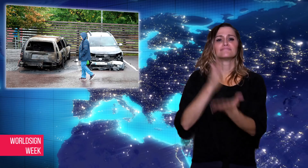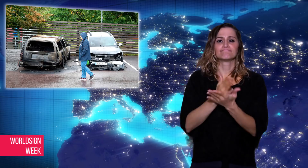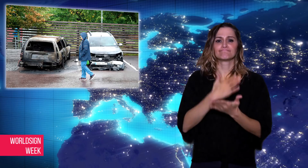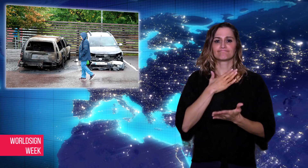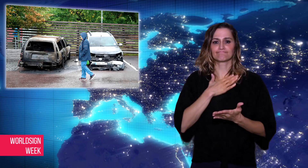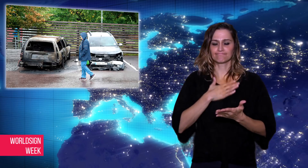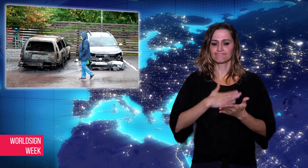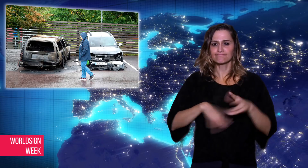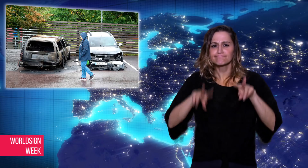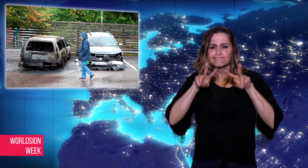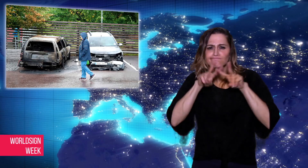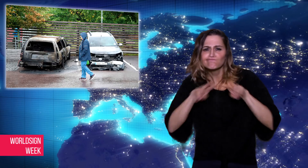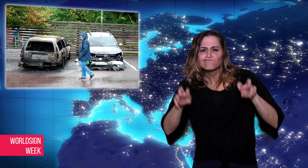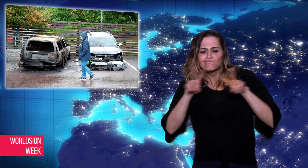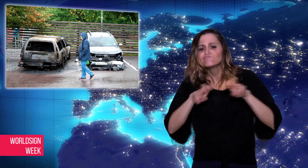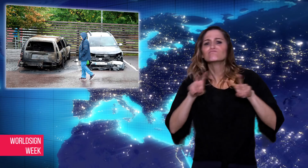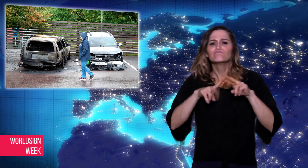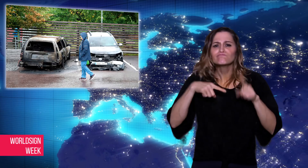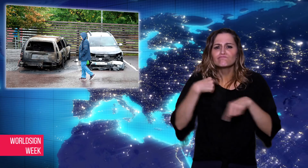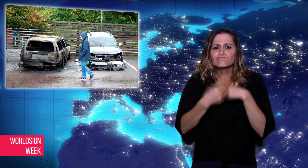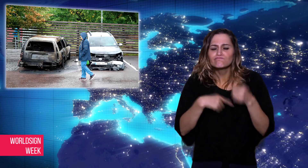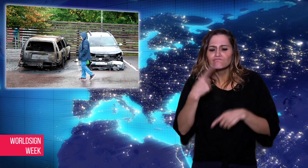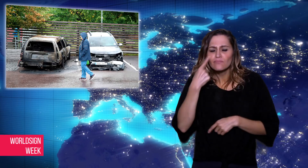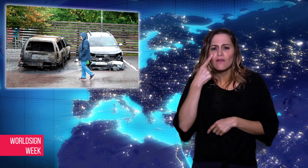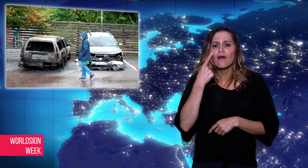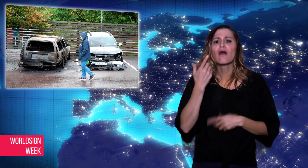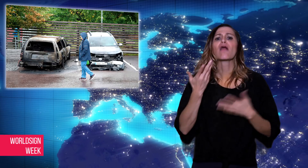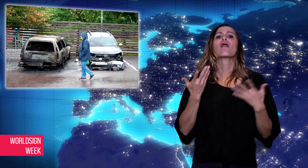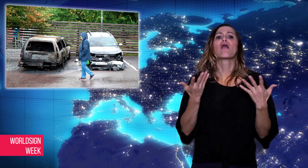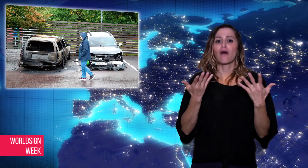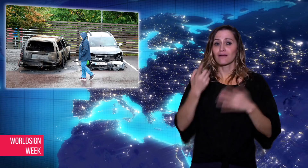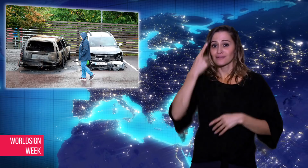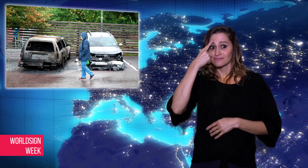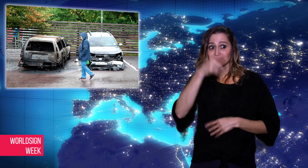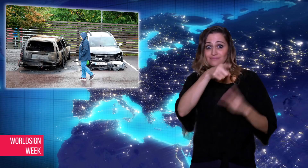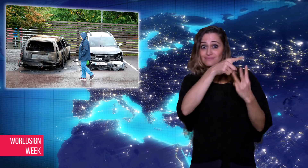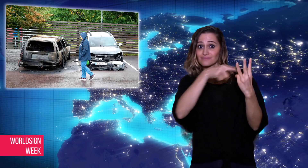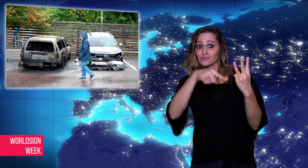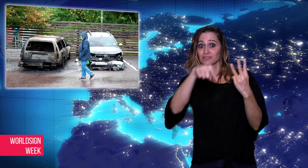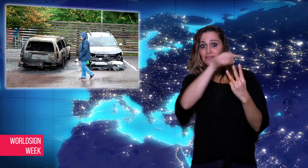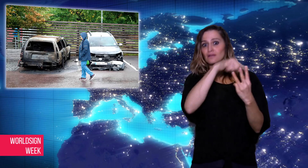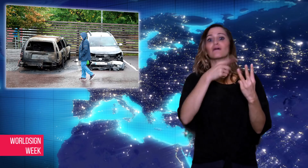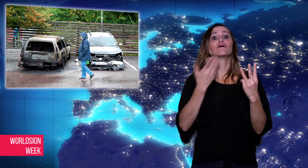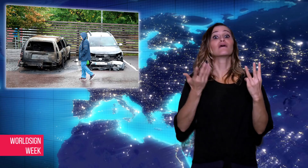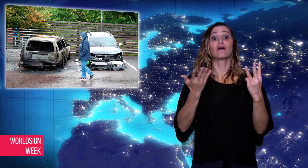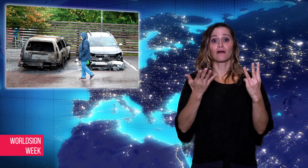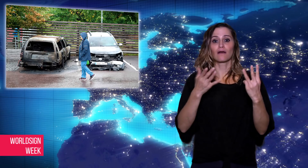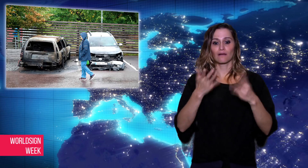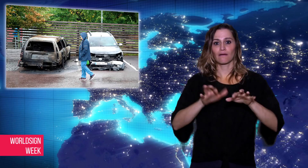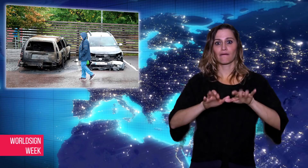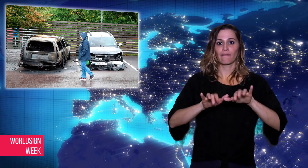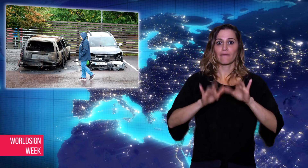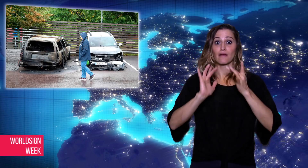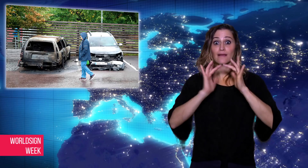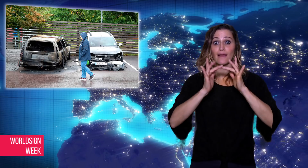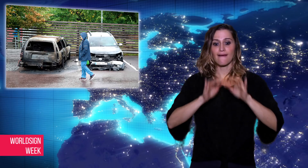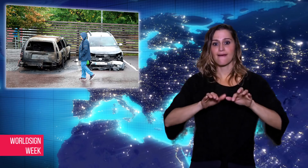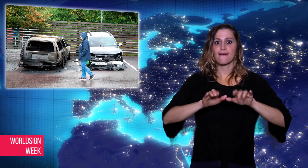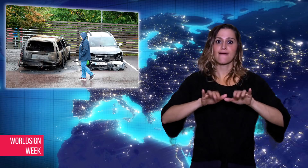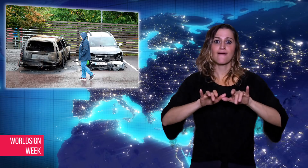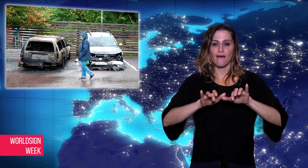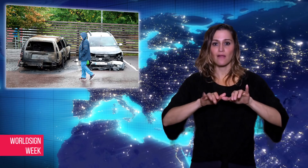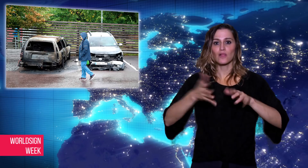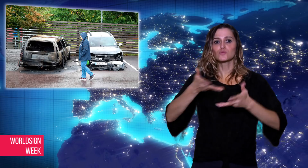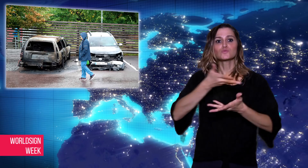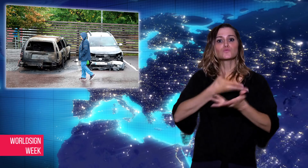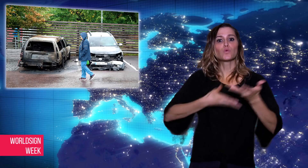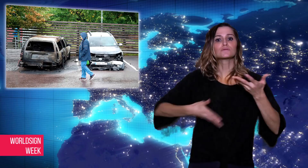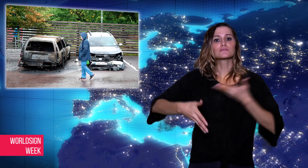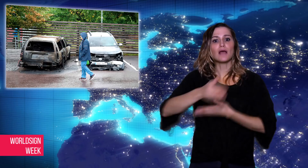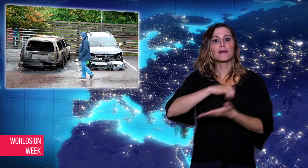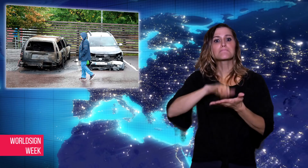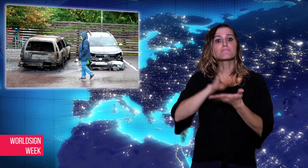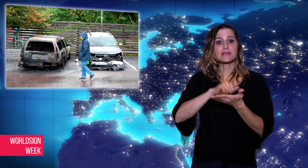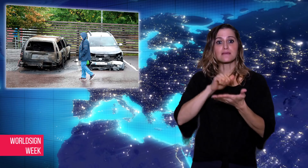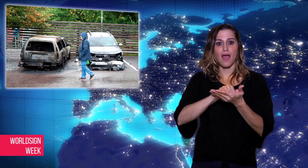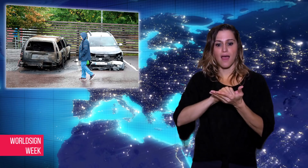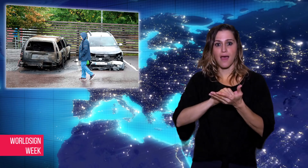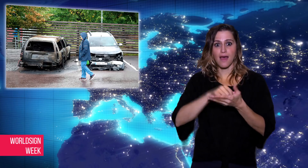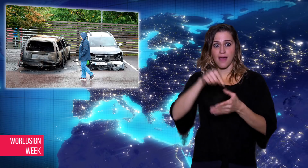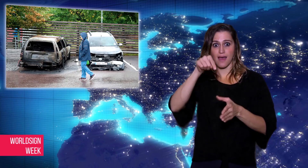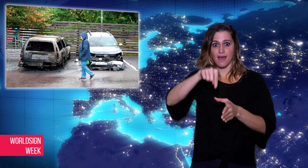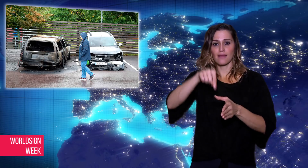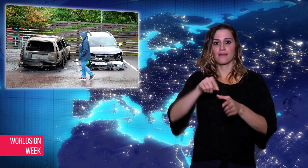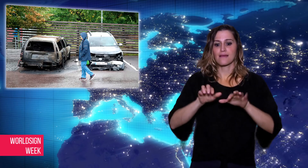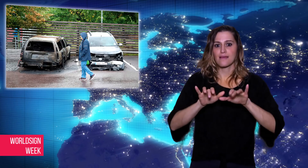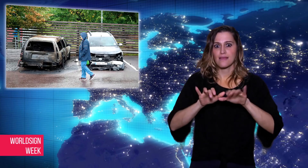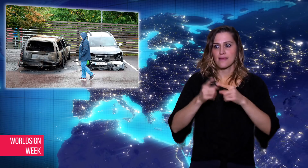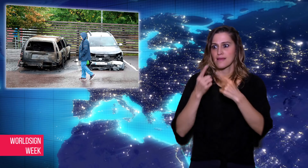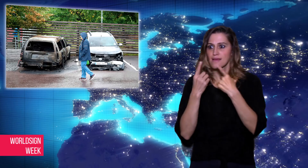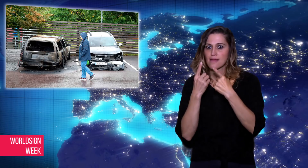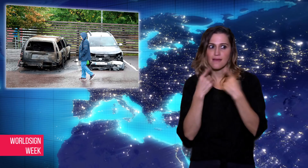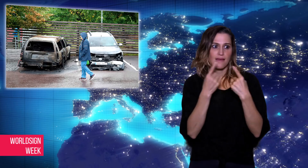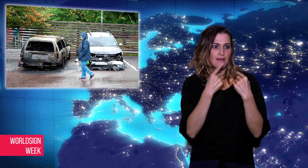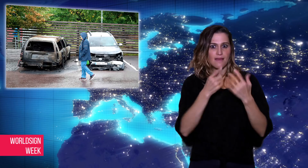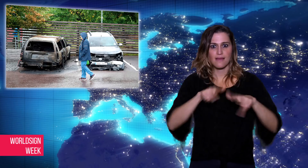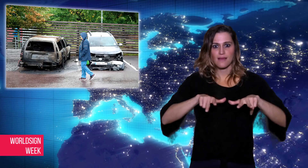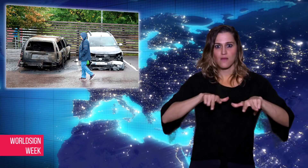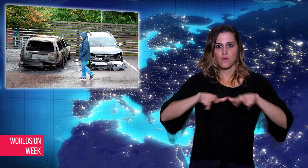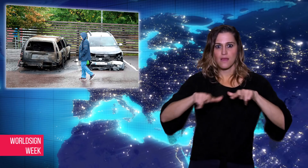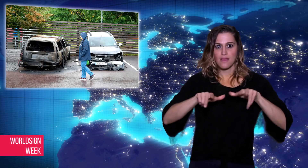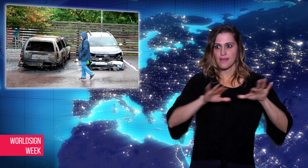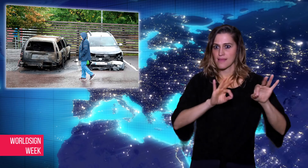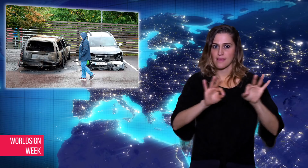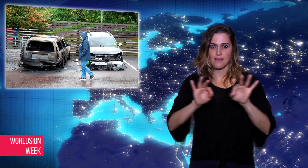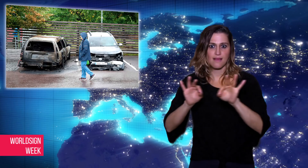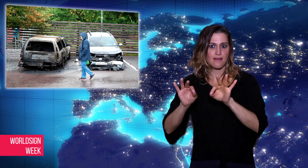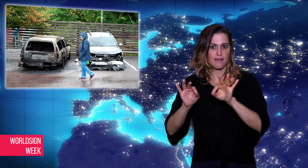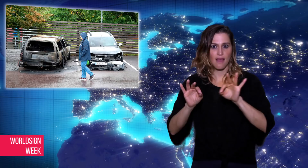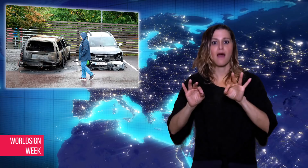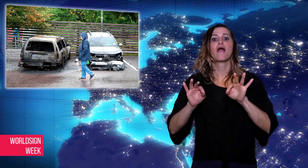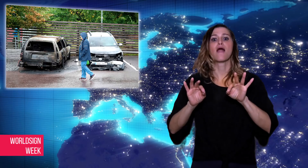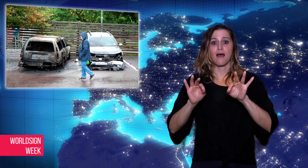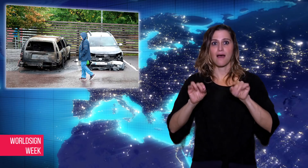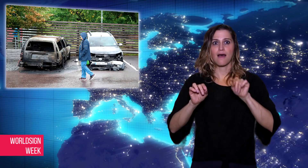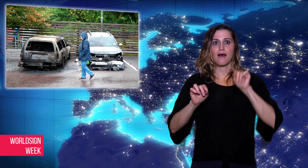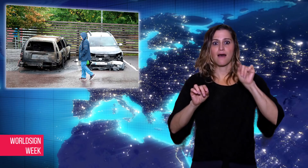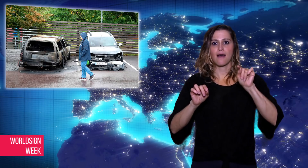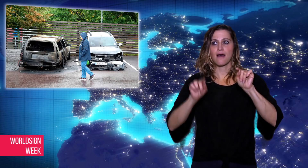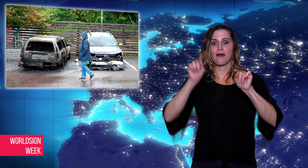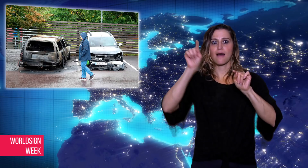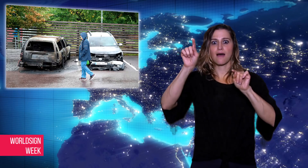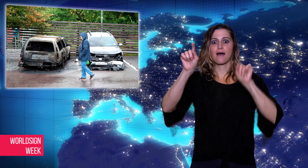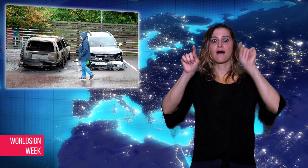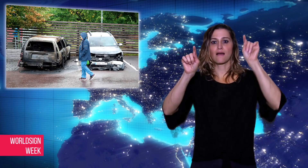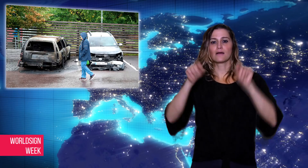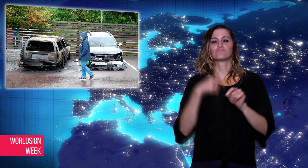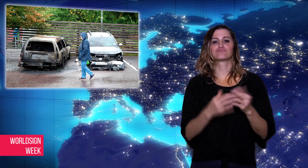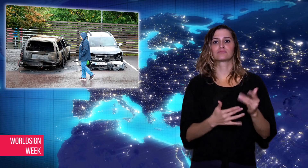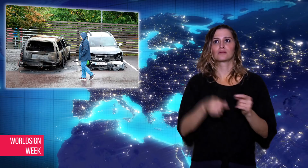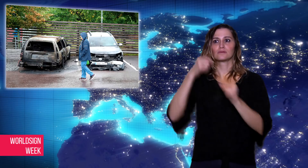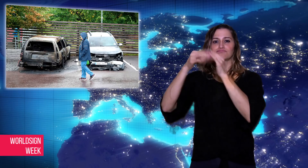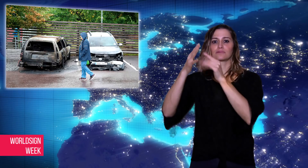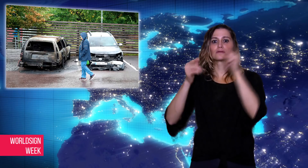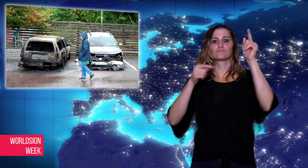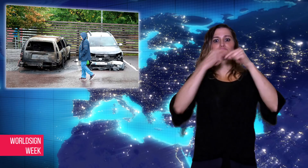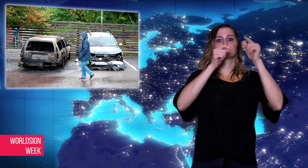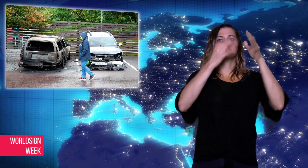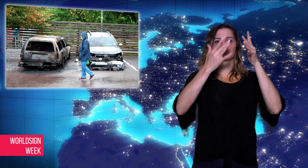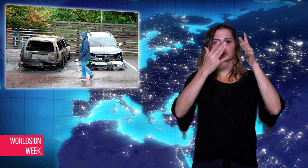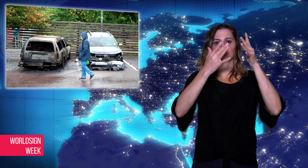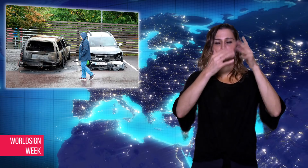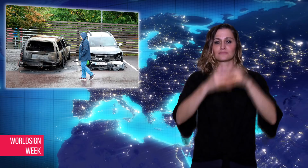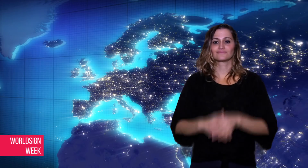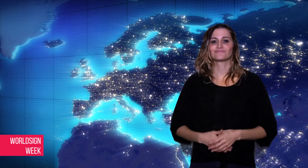coordinated on social media.